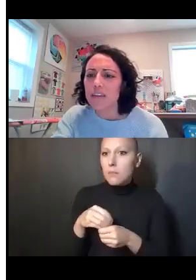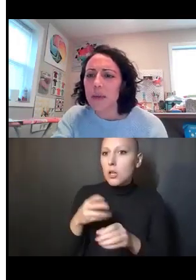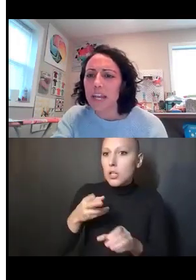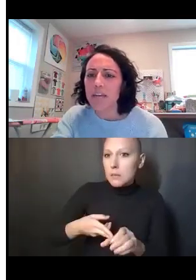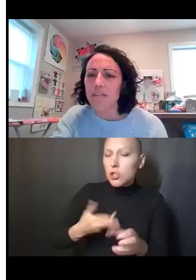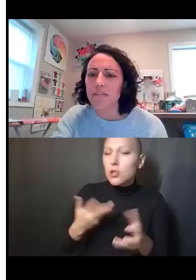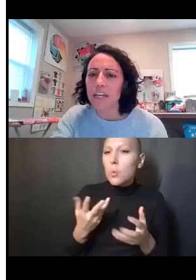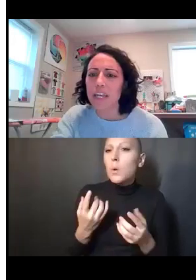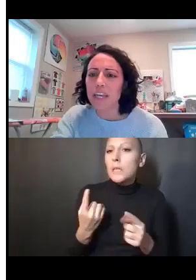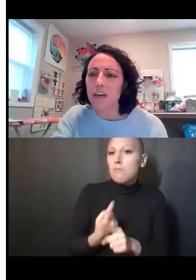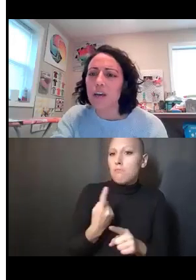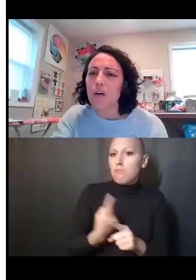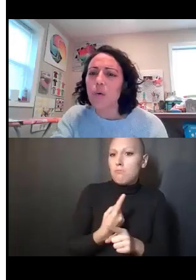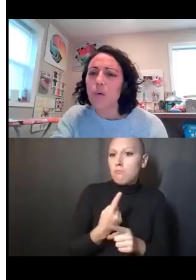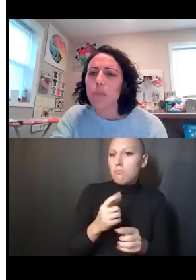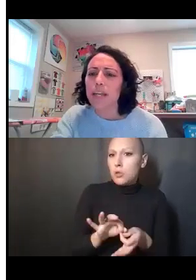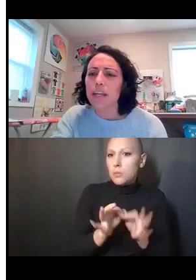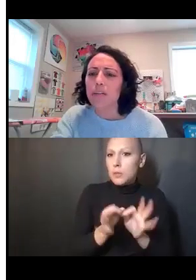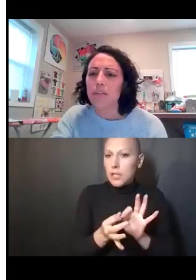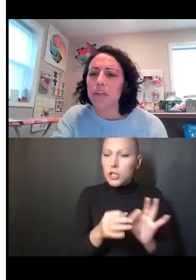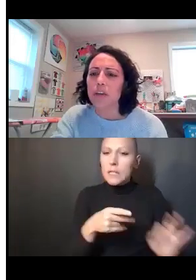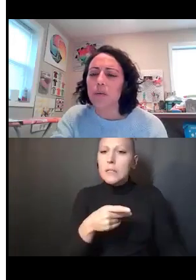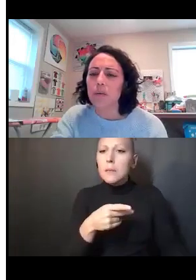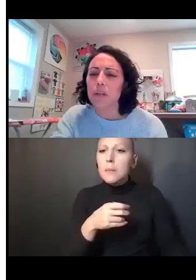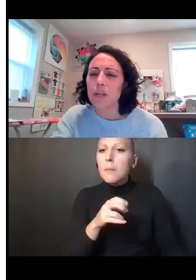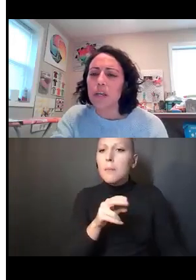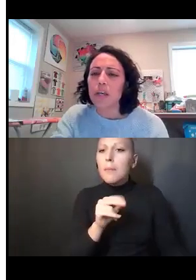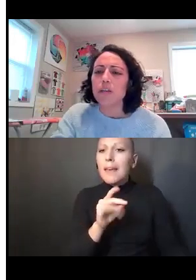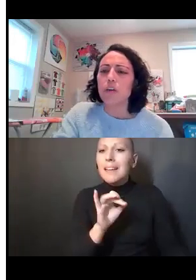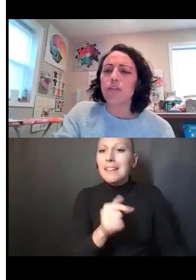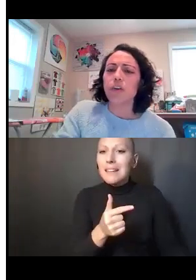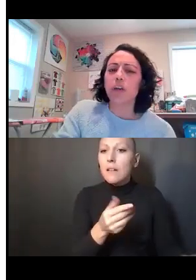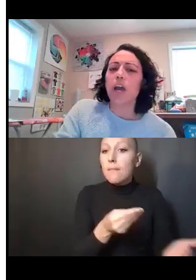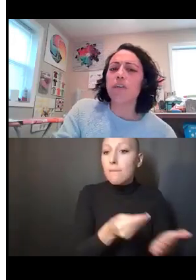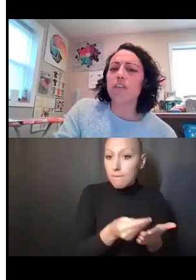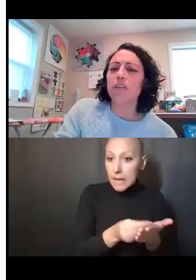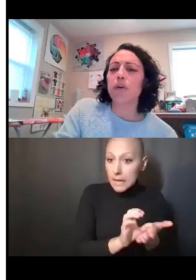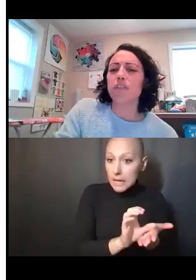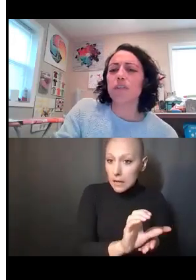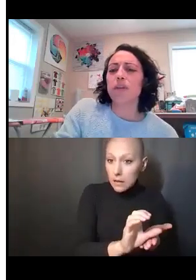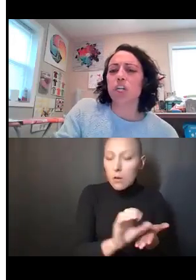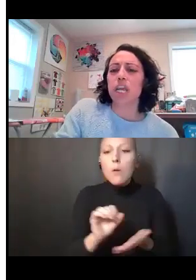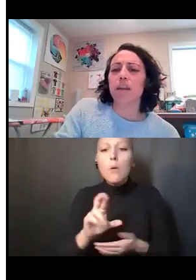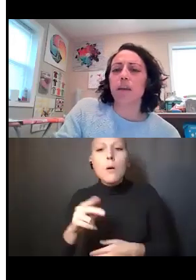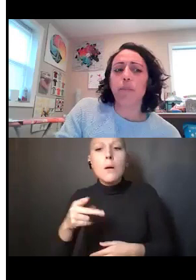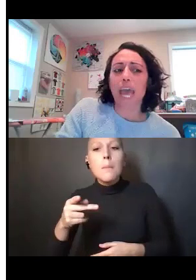Is it pending funding or pending review? So for your other support submission,